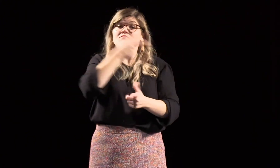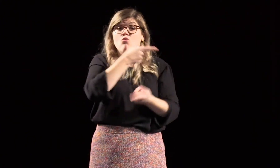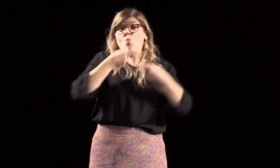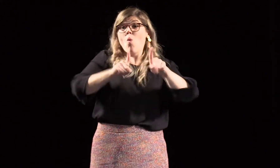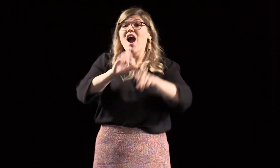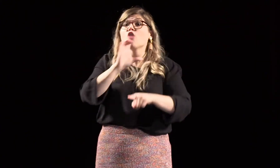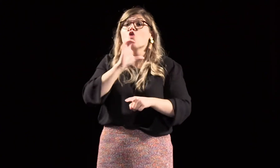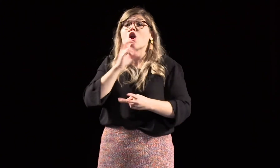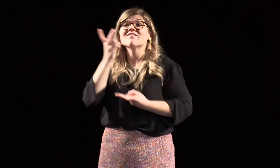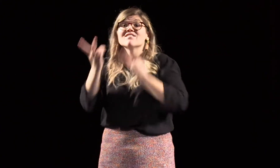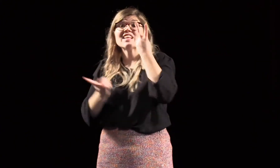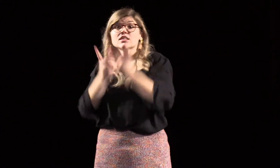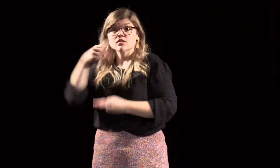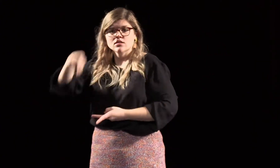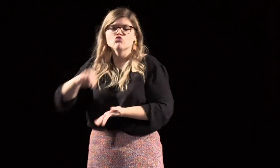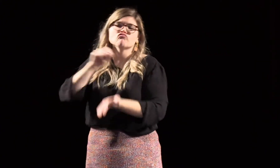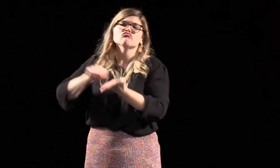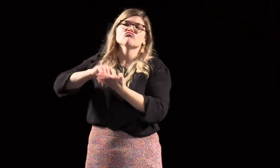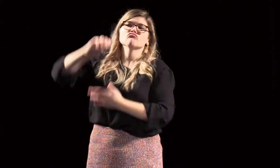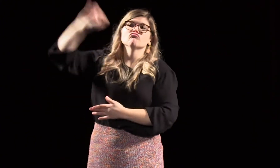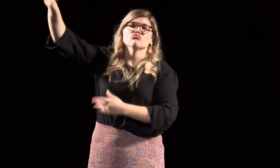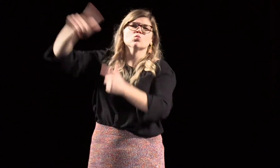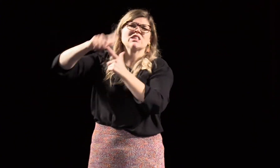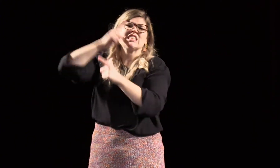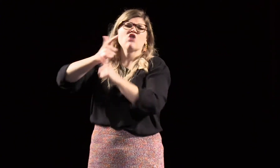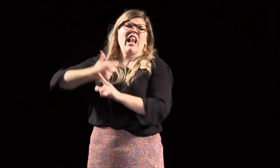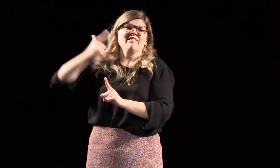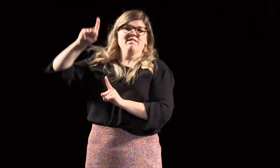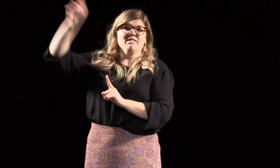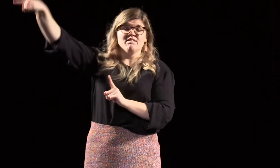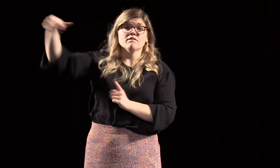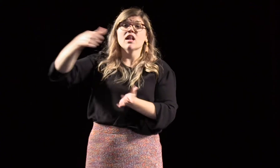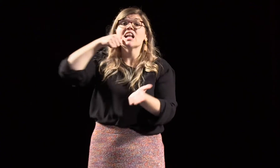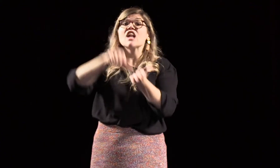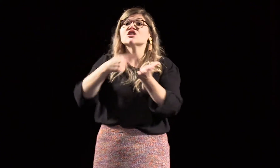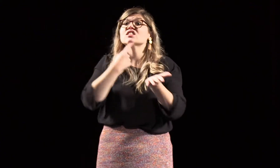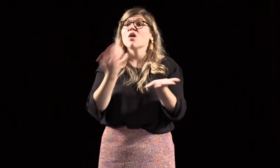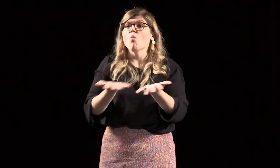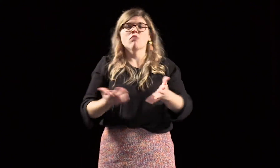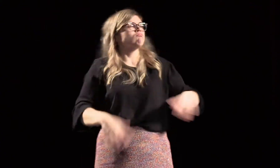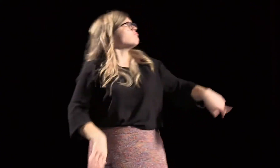So, while Carlin was visiting, Frances sent a letter to her sister. And as you can see up here,